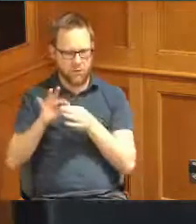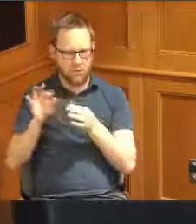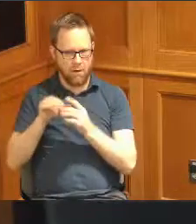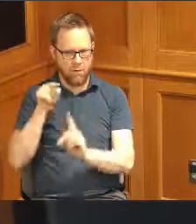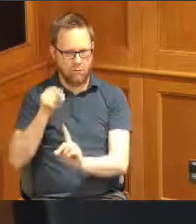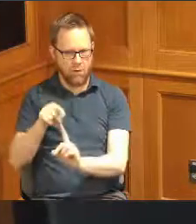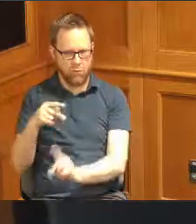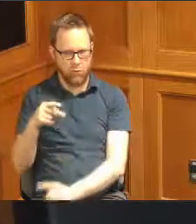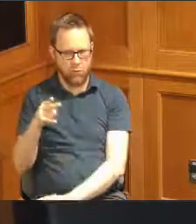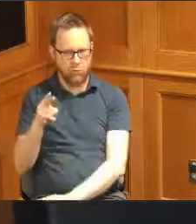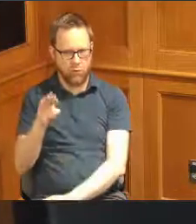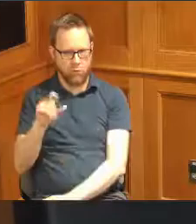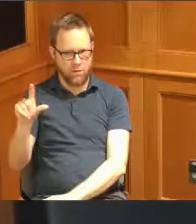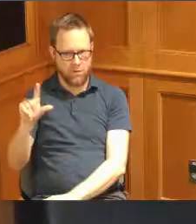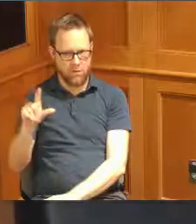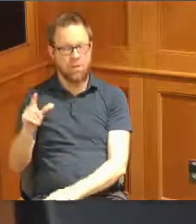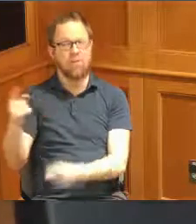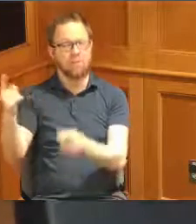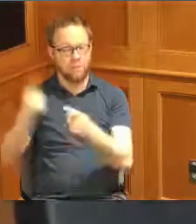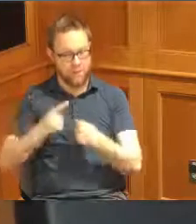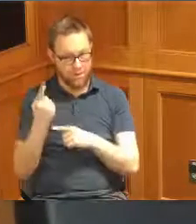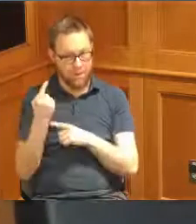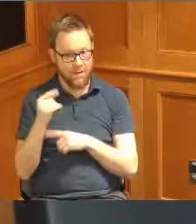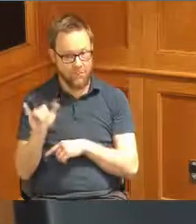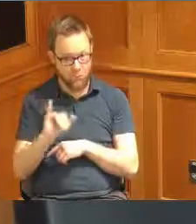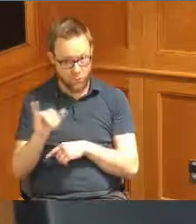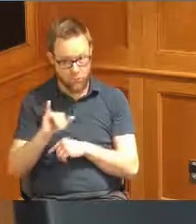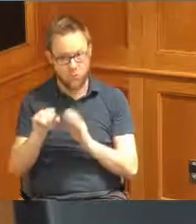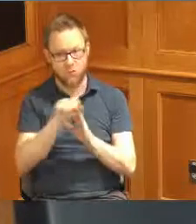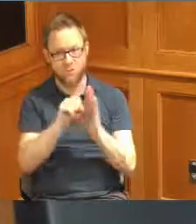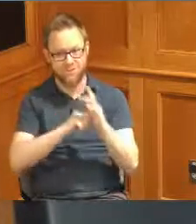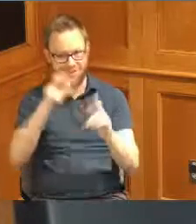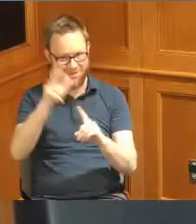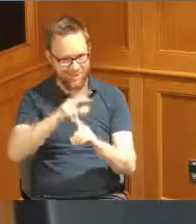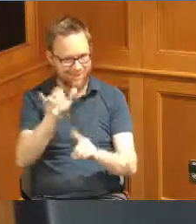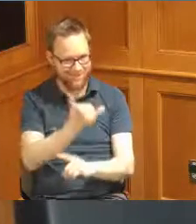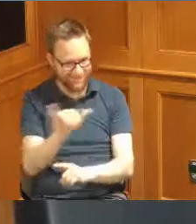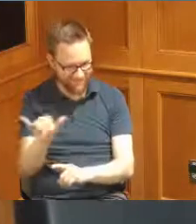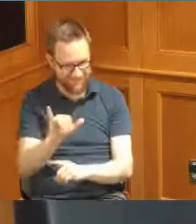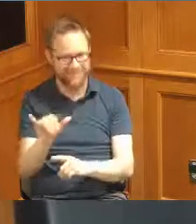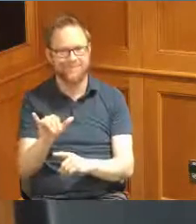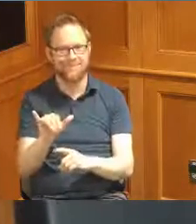they were here last year we they were state champions last year they were in division three